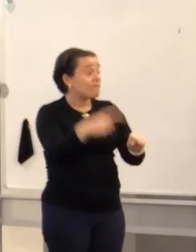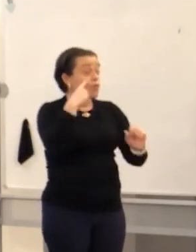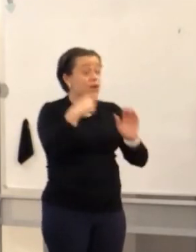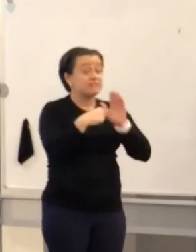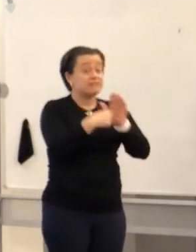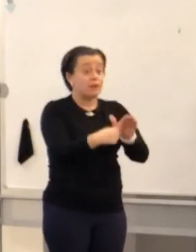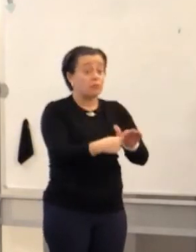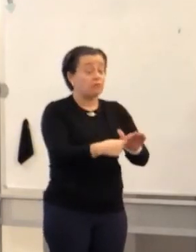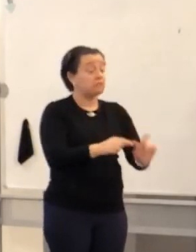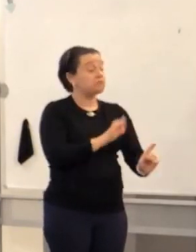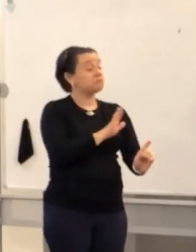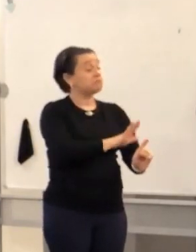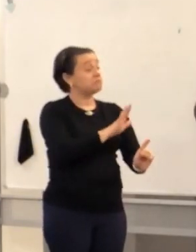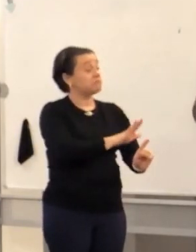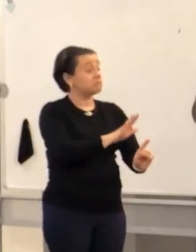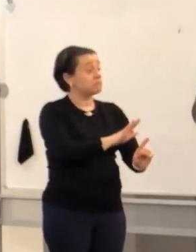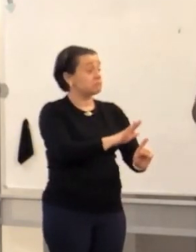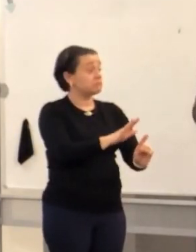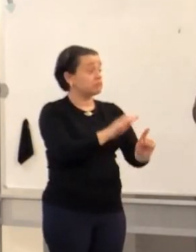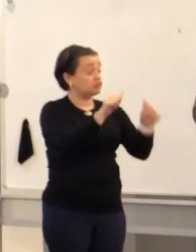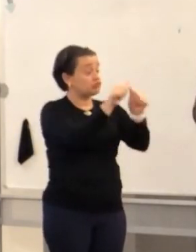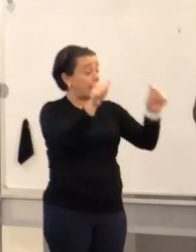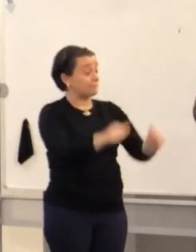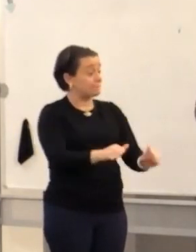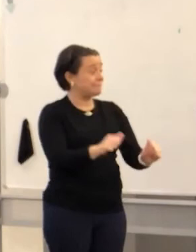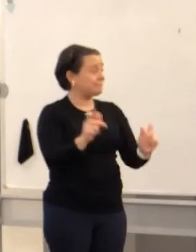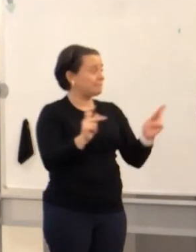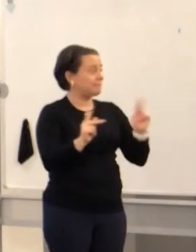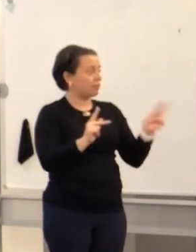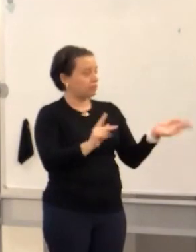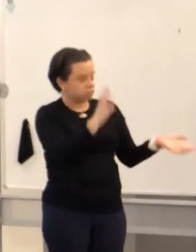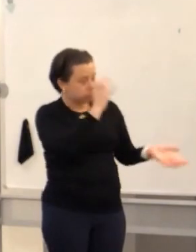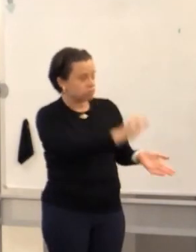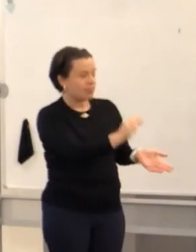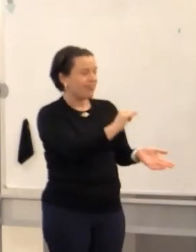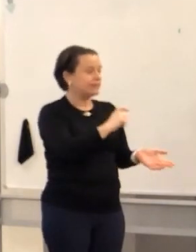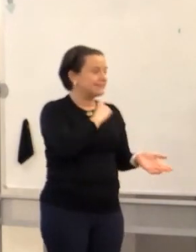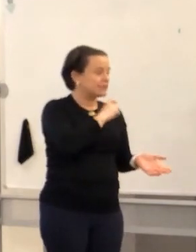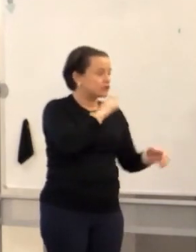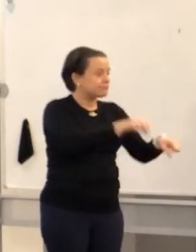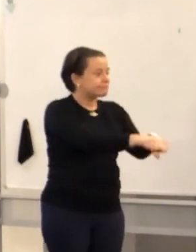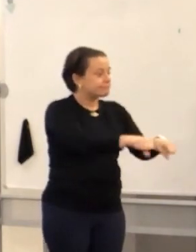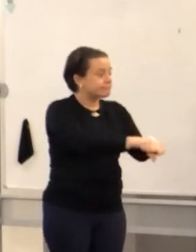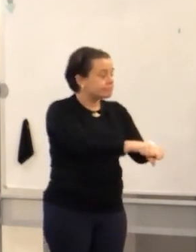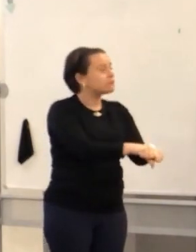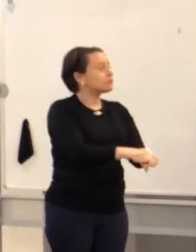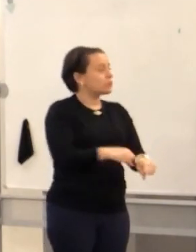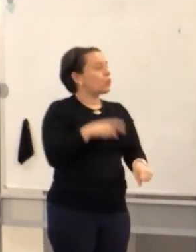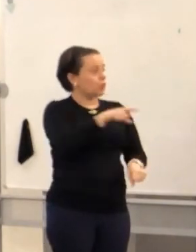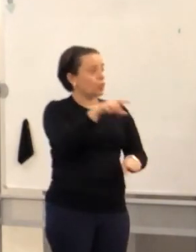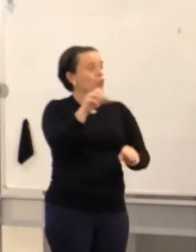that looks appealing, you might get copyright protection on that and design patent protection on that.